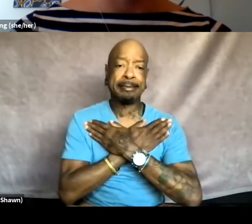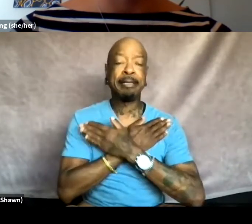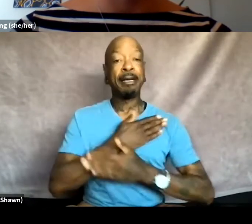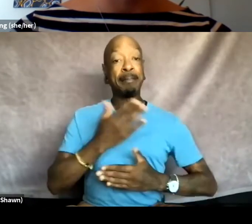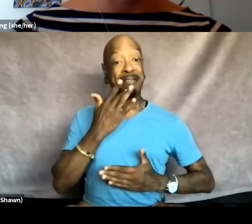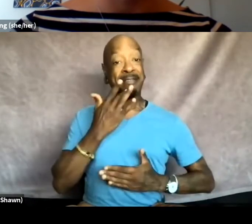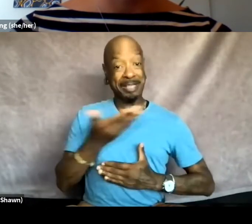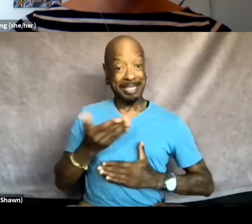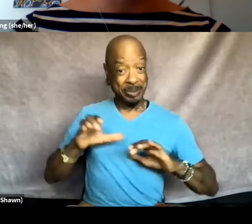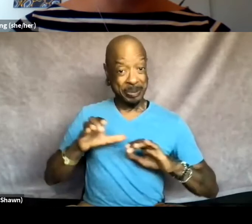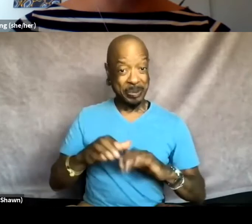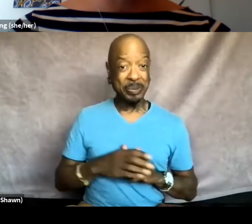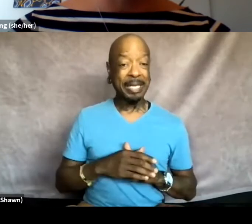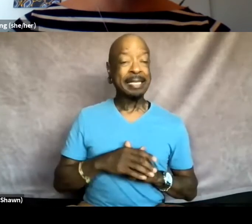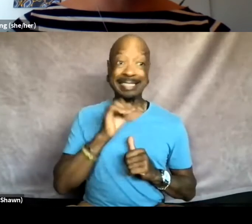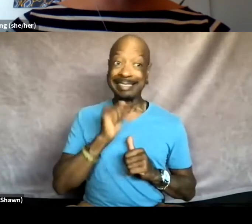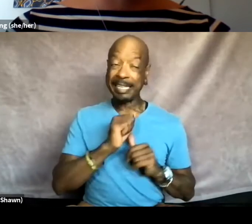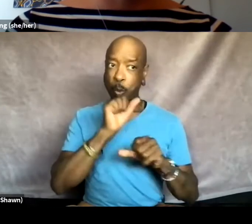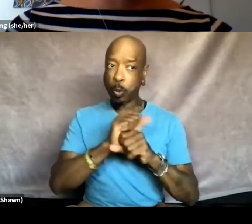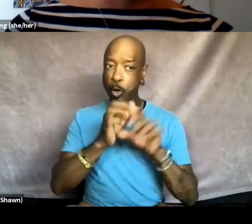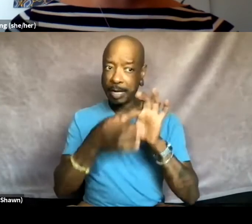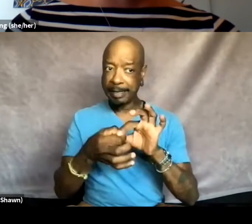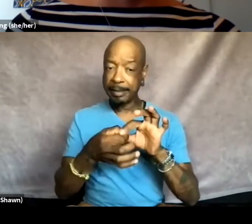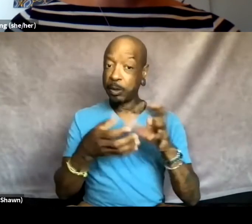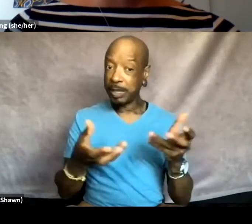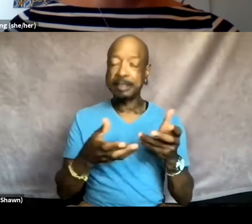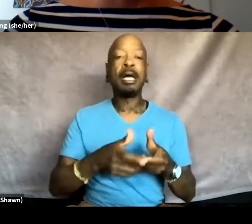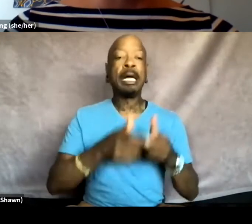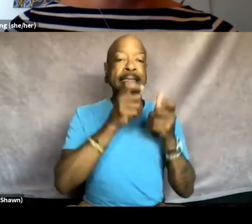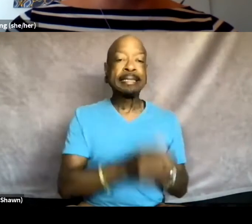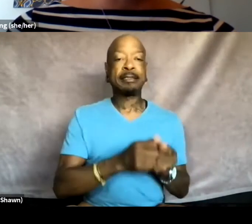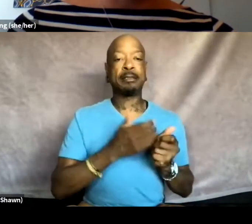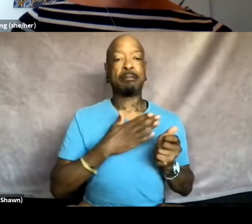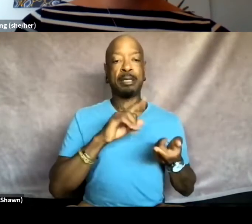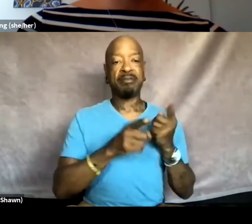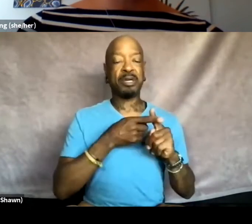do, that's not work related is just text, my friends, different conspiracy theories